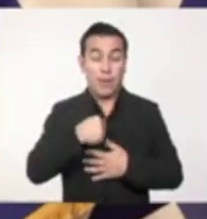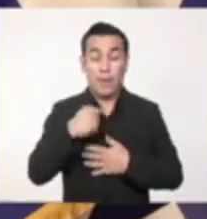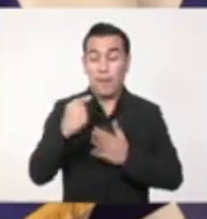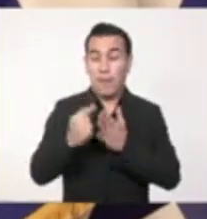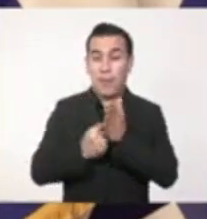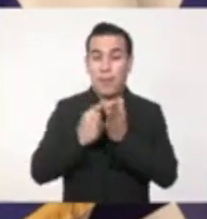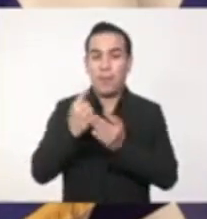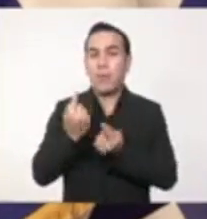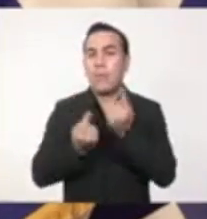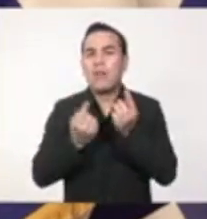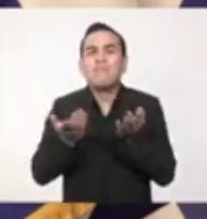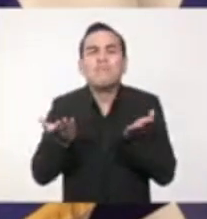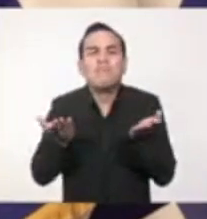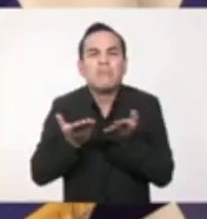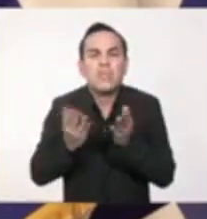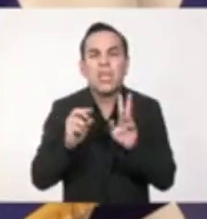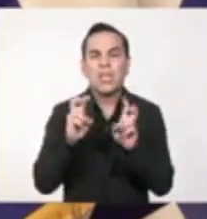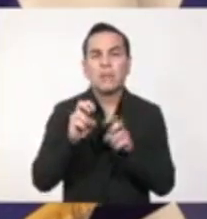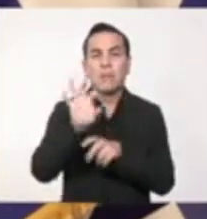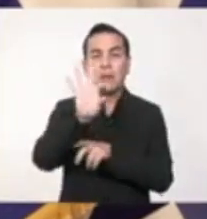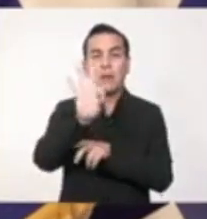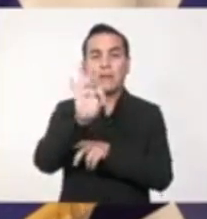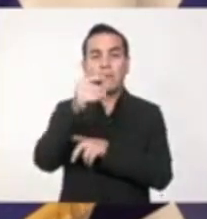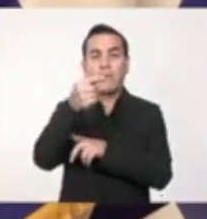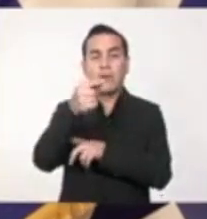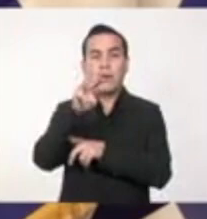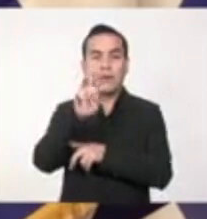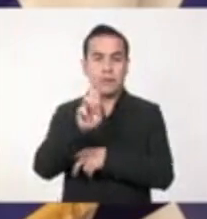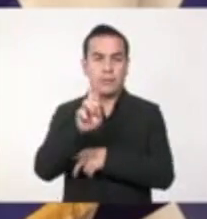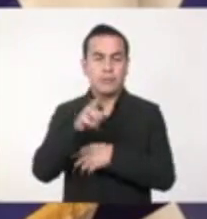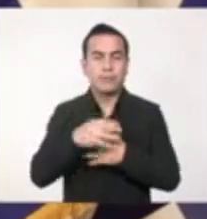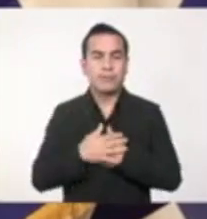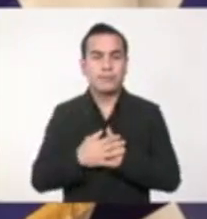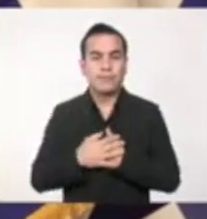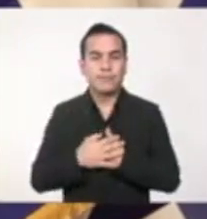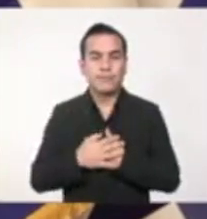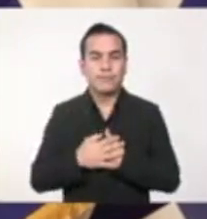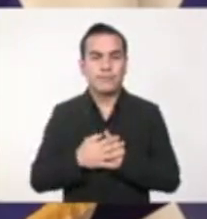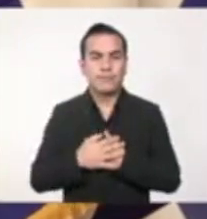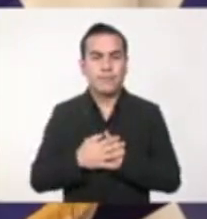¿cómo vamos a hacer con la fiscalía? Porque la fiscalía la